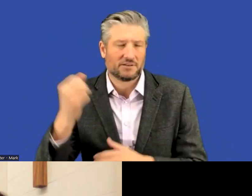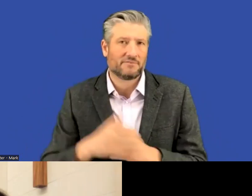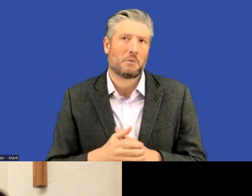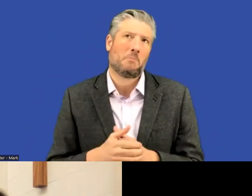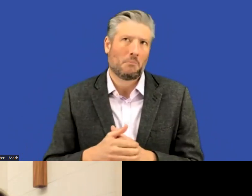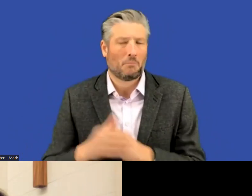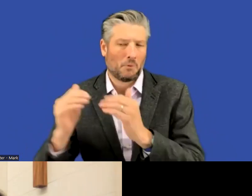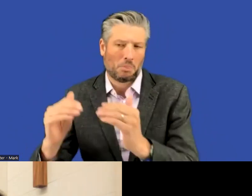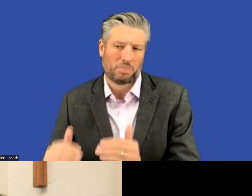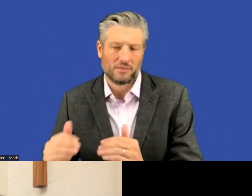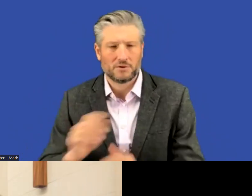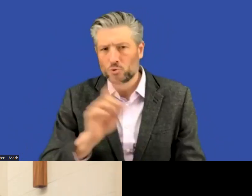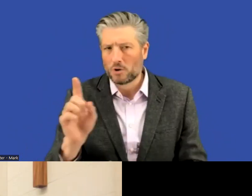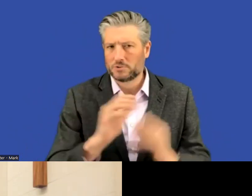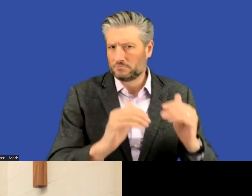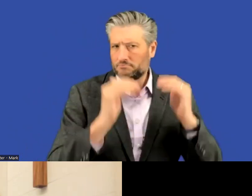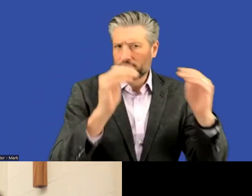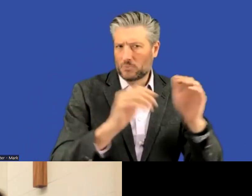Right? No. Yes.